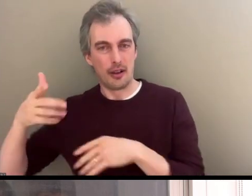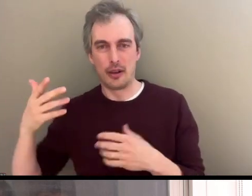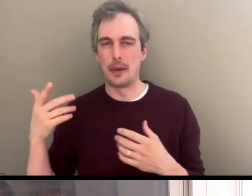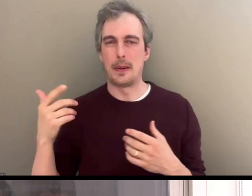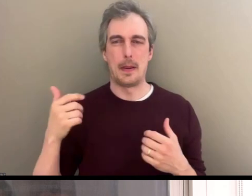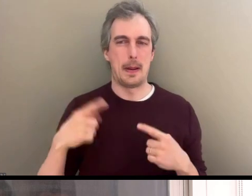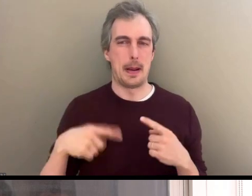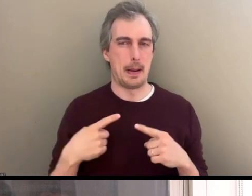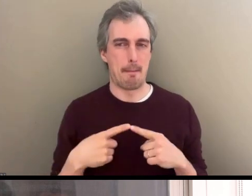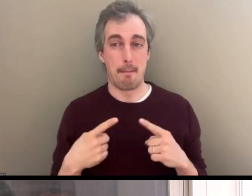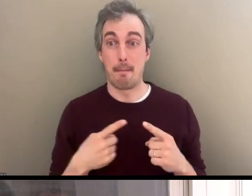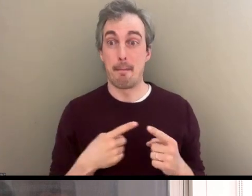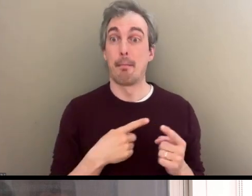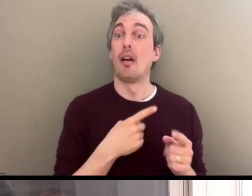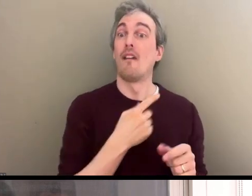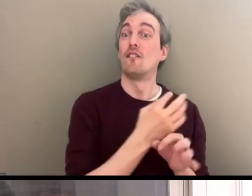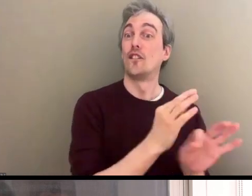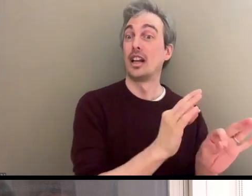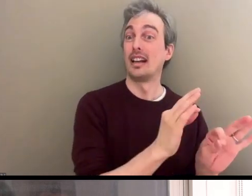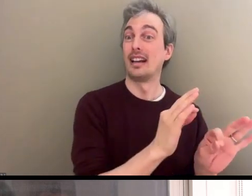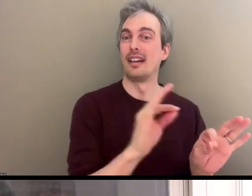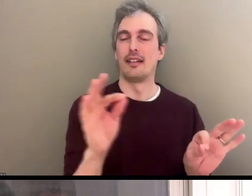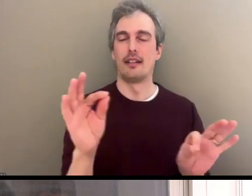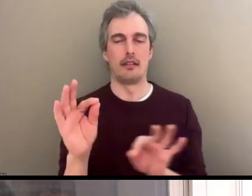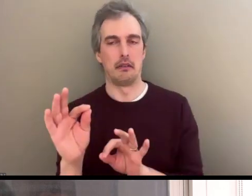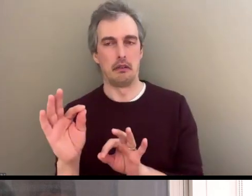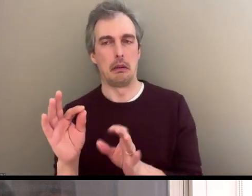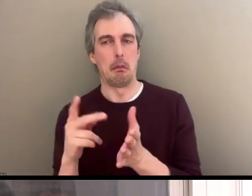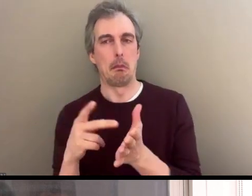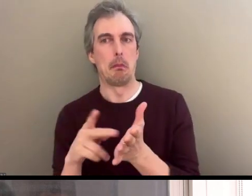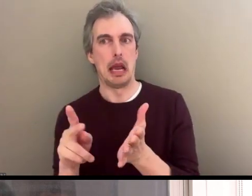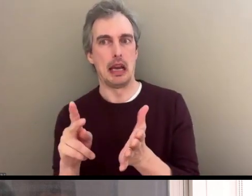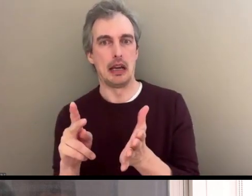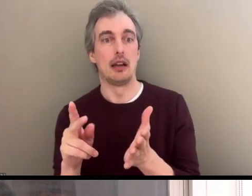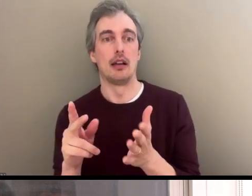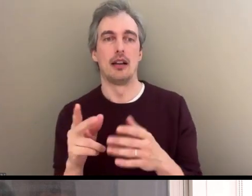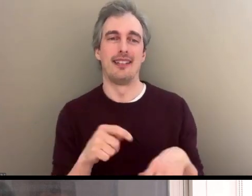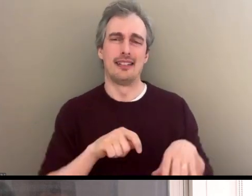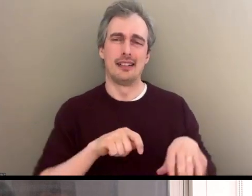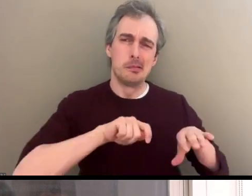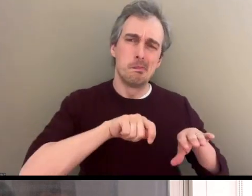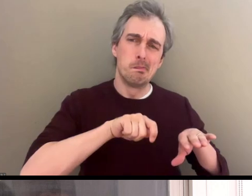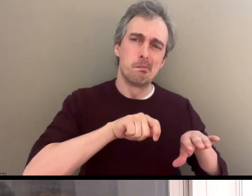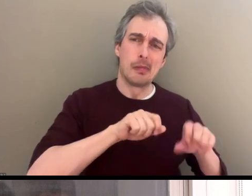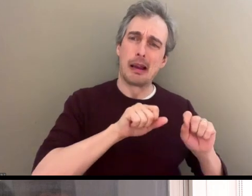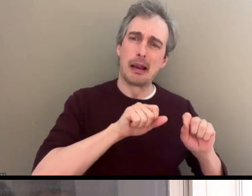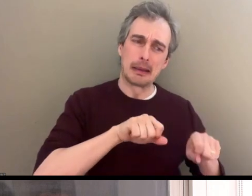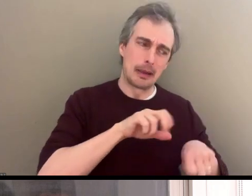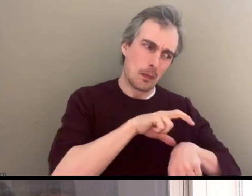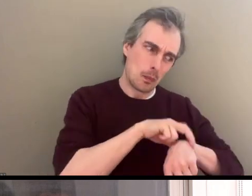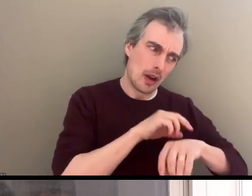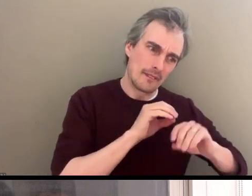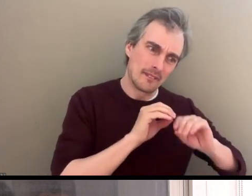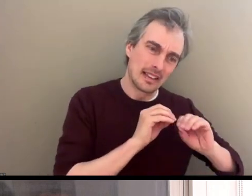So free tools will get you started, but not always finished. But they're still available. And please, please, please use them.